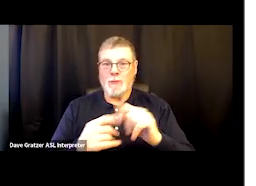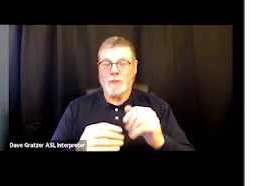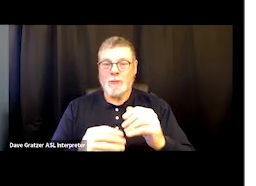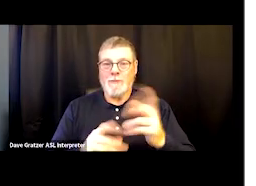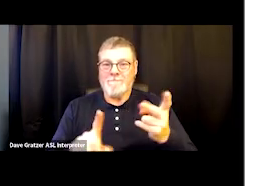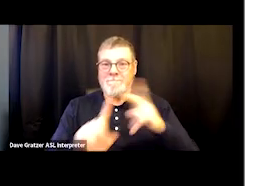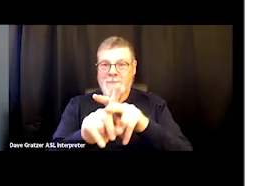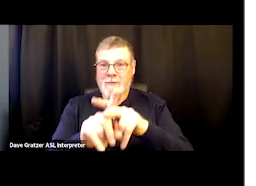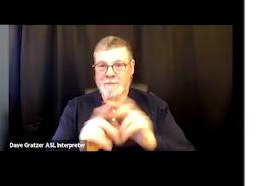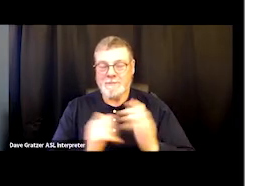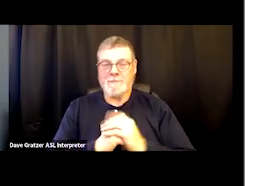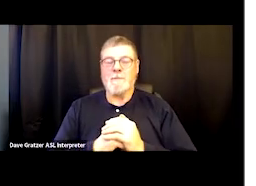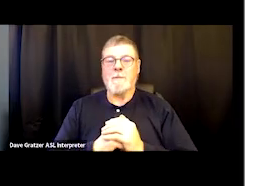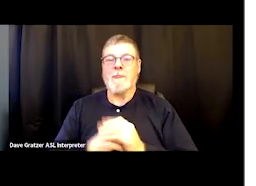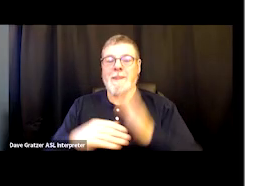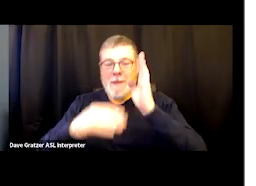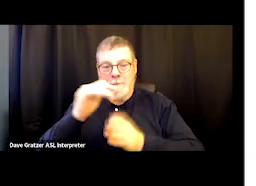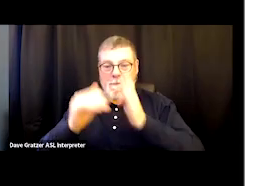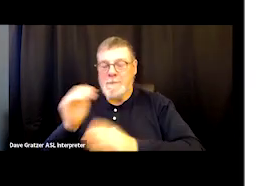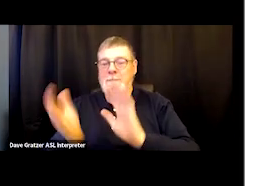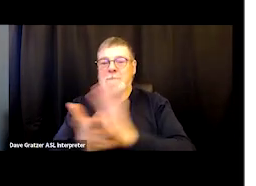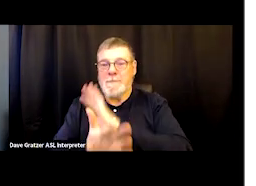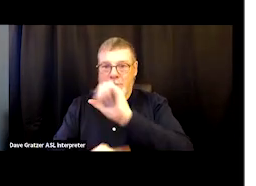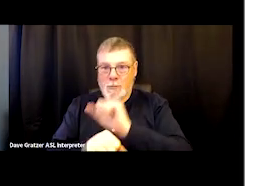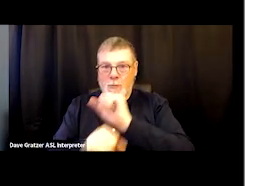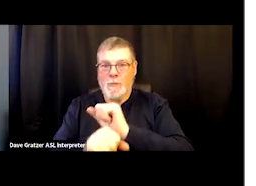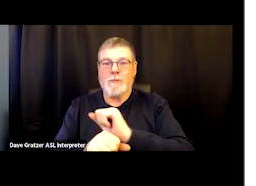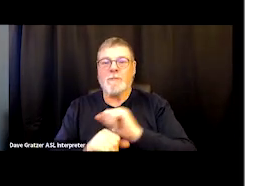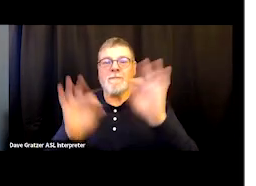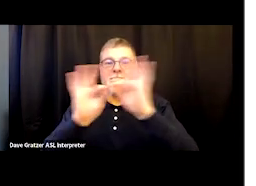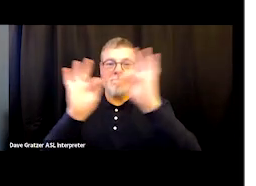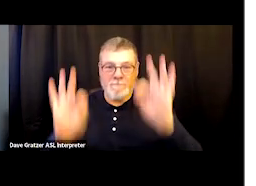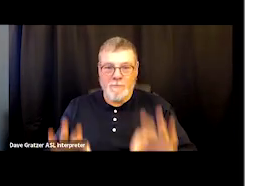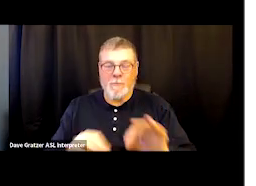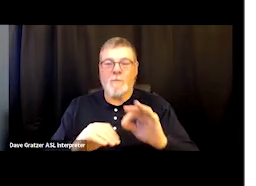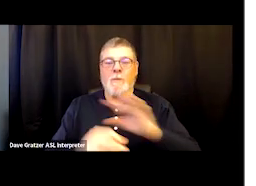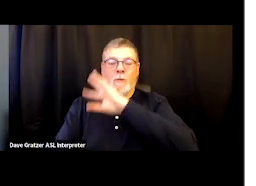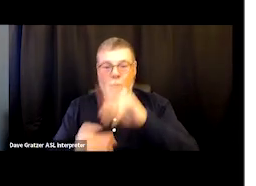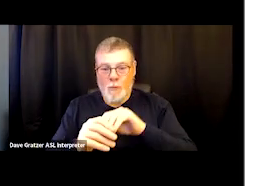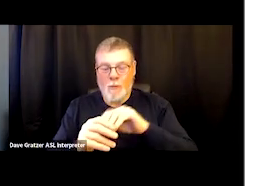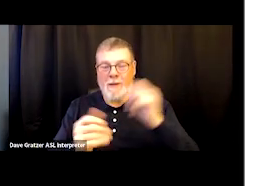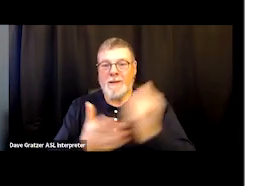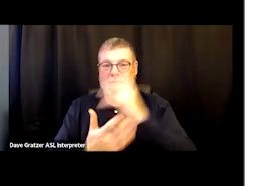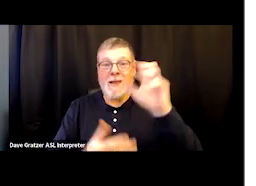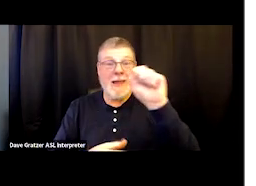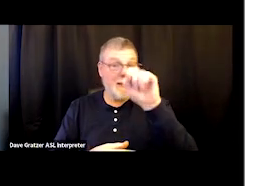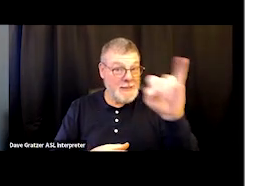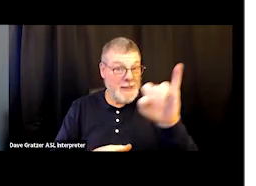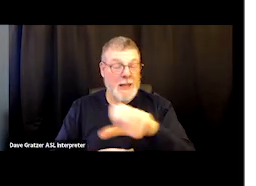You're helping the person to complete all of the required Social Security forms comprised in an SSI and SSDI application,